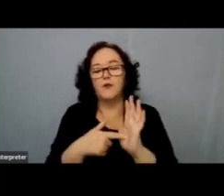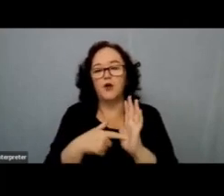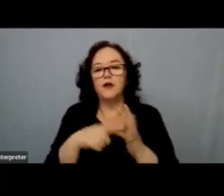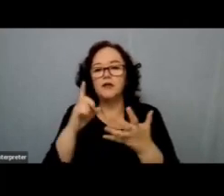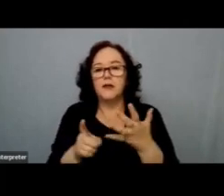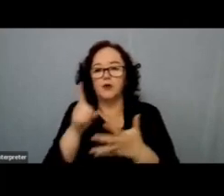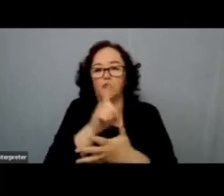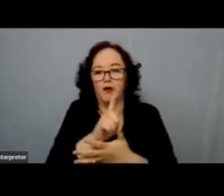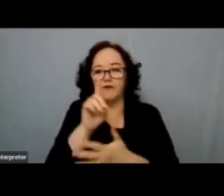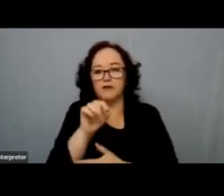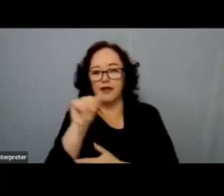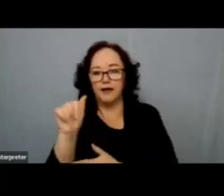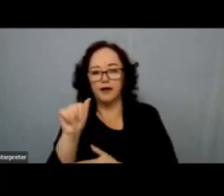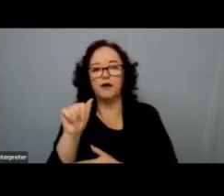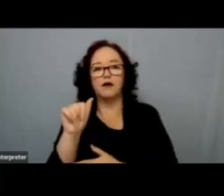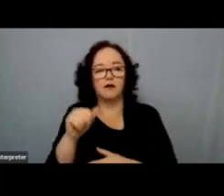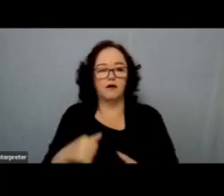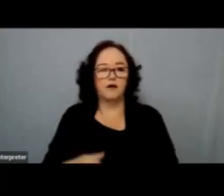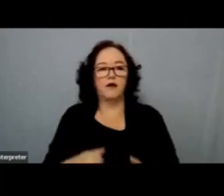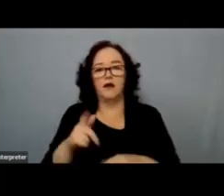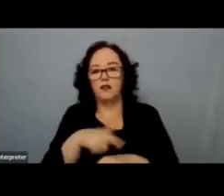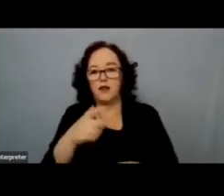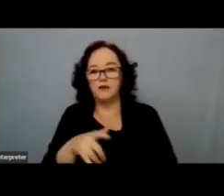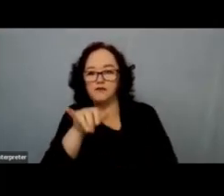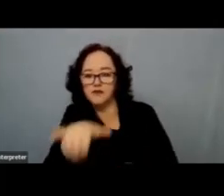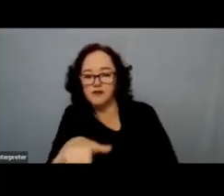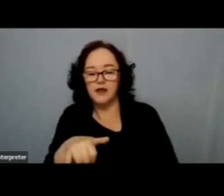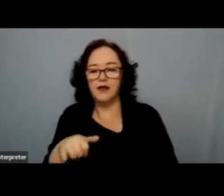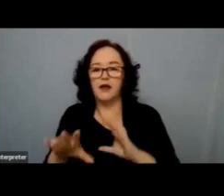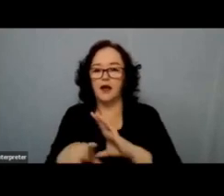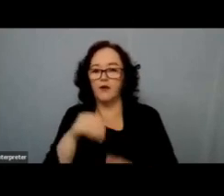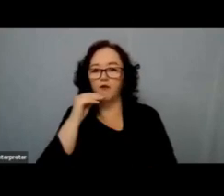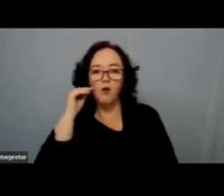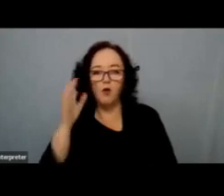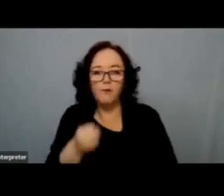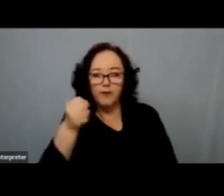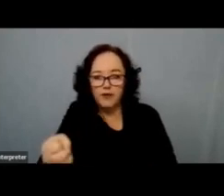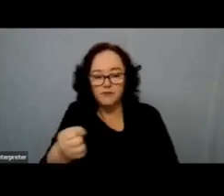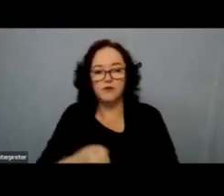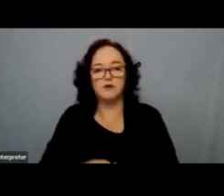out of home placements, length of stay in out of home placement. So some of these